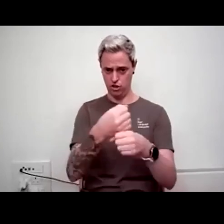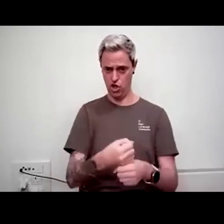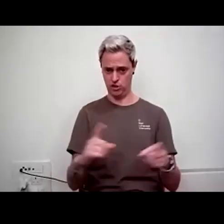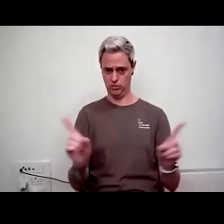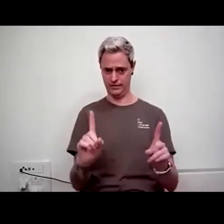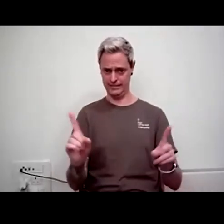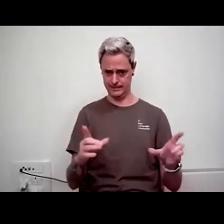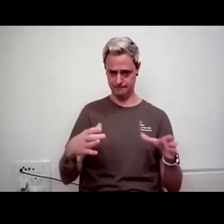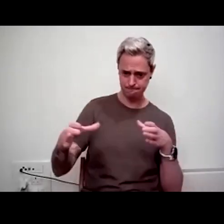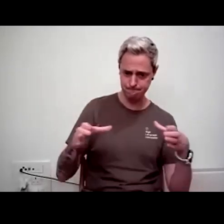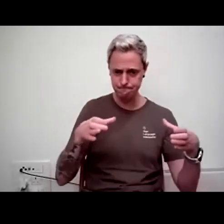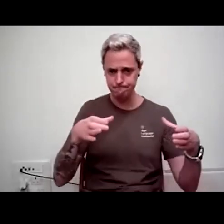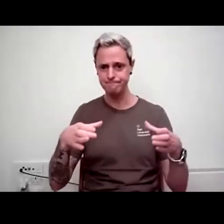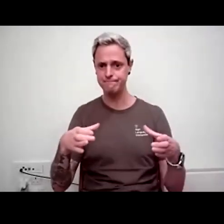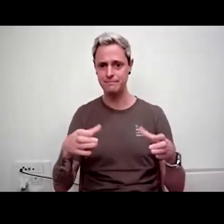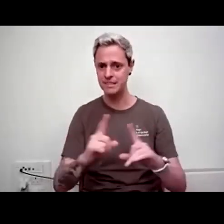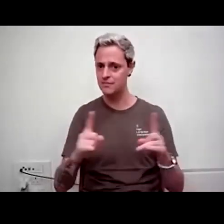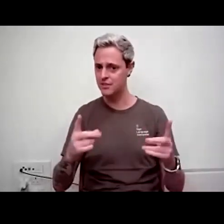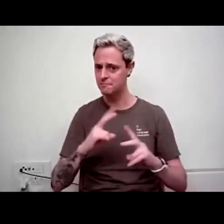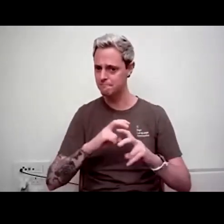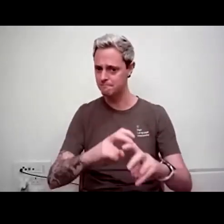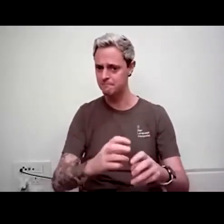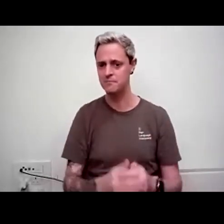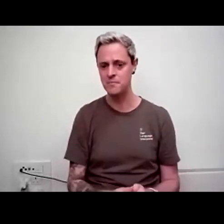Rather than asking "how do we think about disability and salvation?",